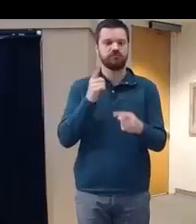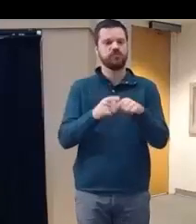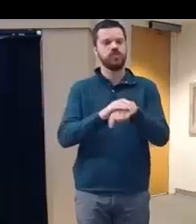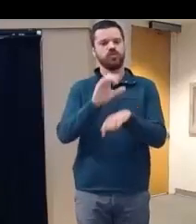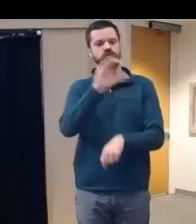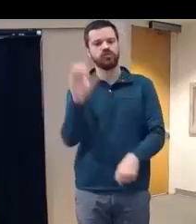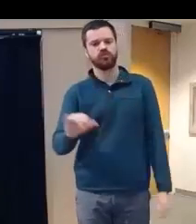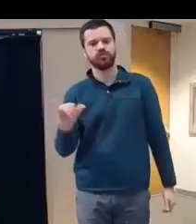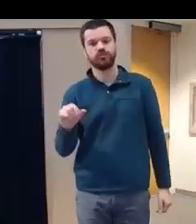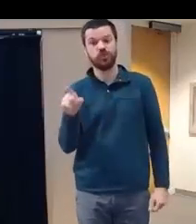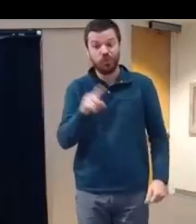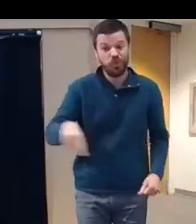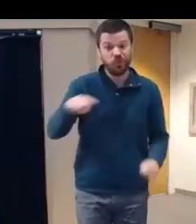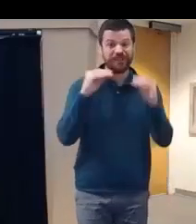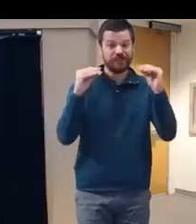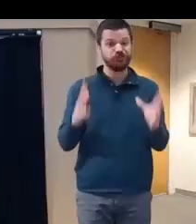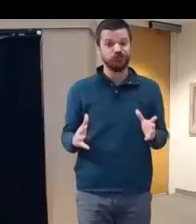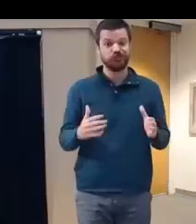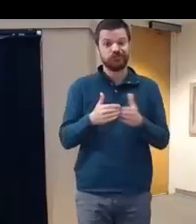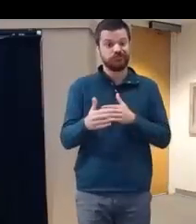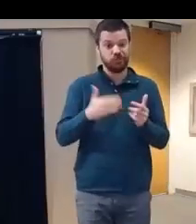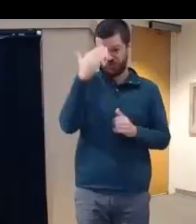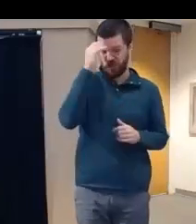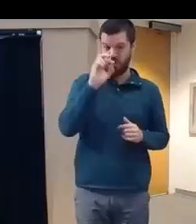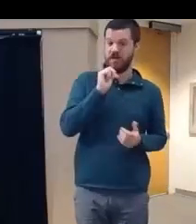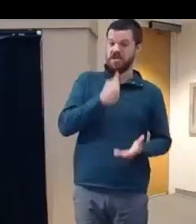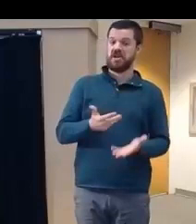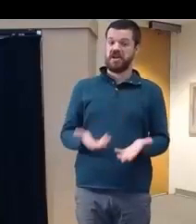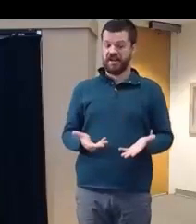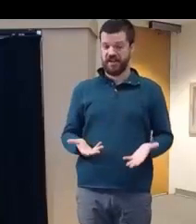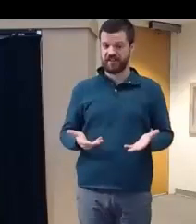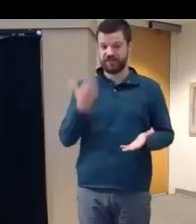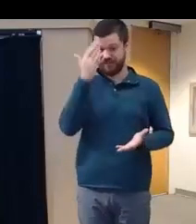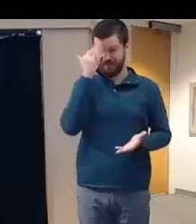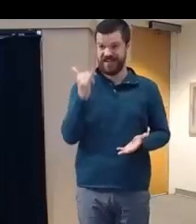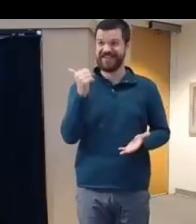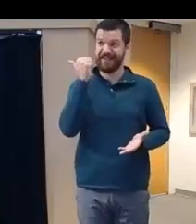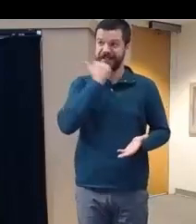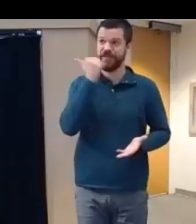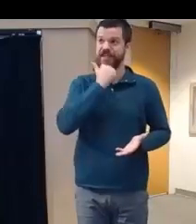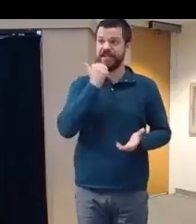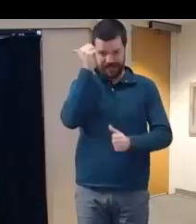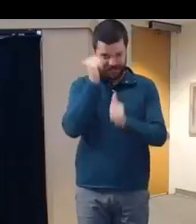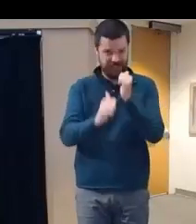you are an educator whether you know it or not partly because every day in every unit we have